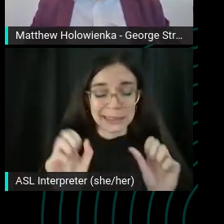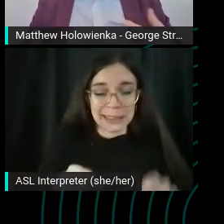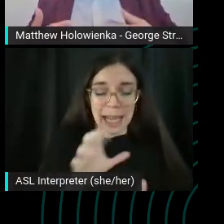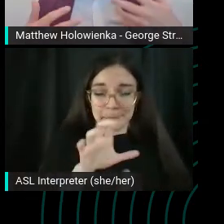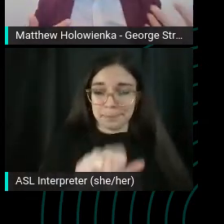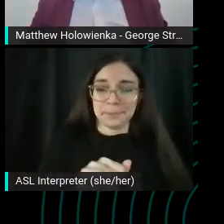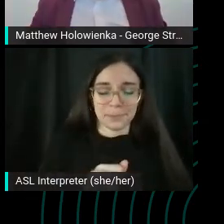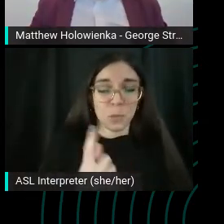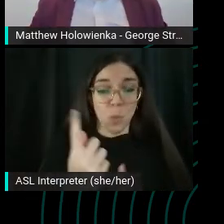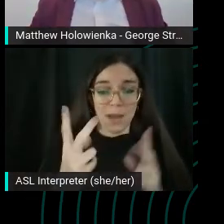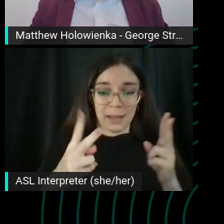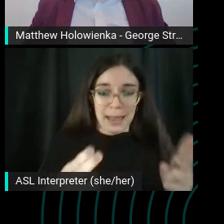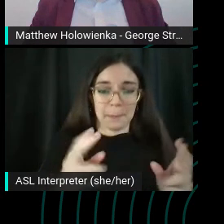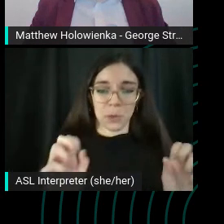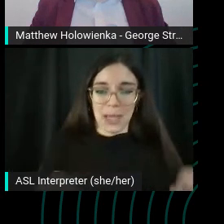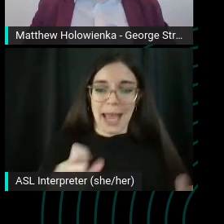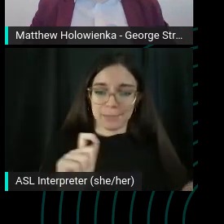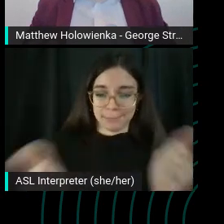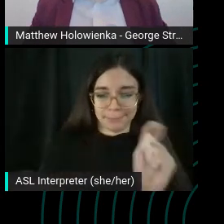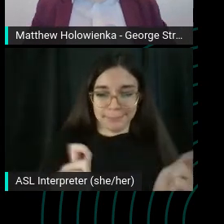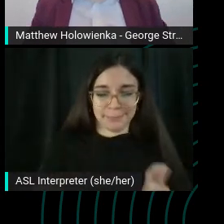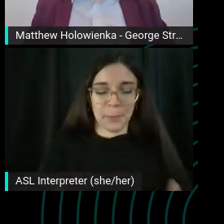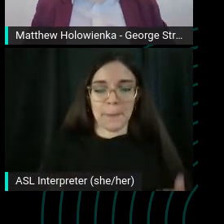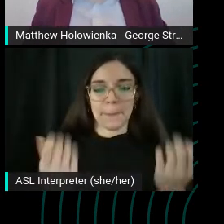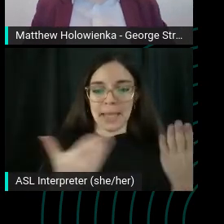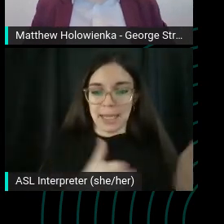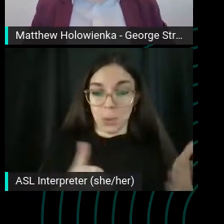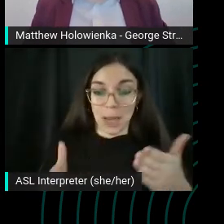You can adapt video for different platforms. You can reuse elements you've already created.